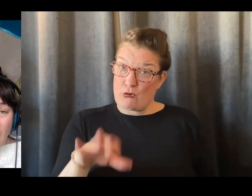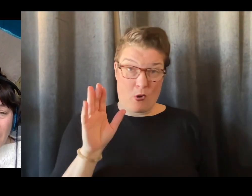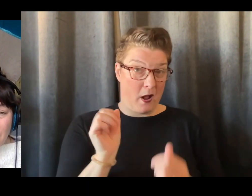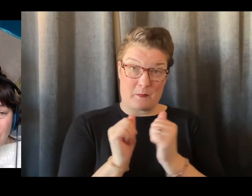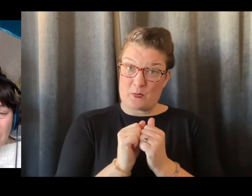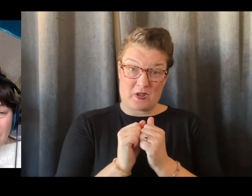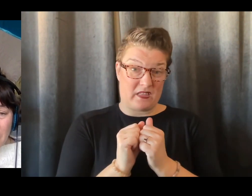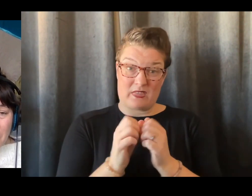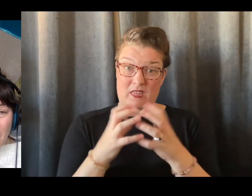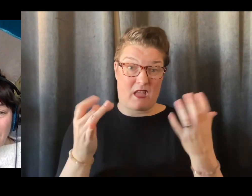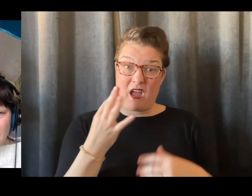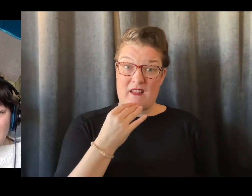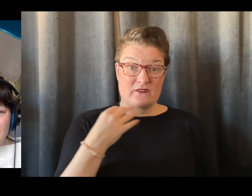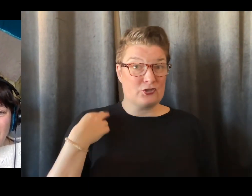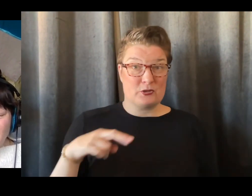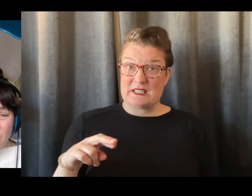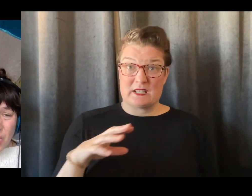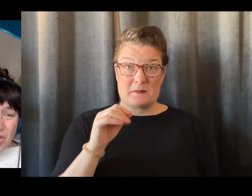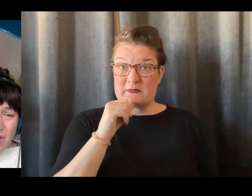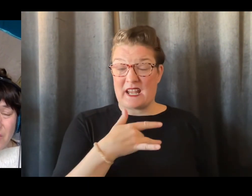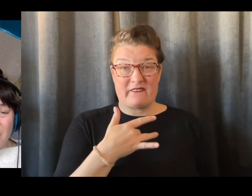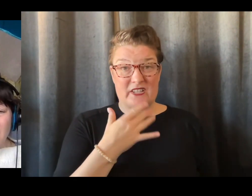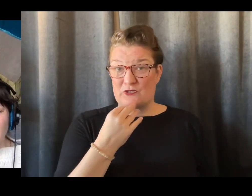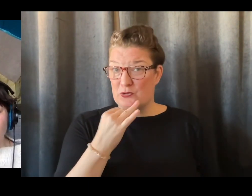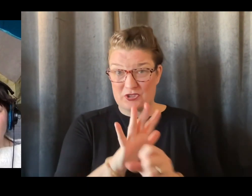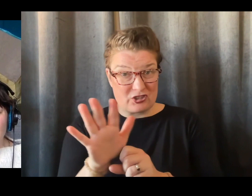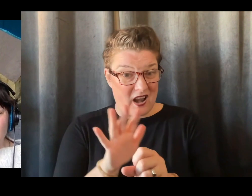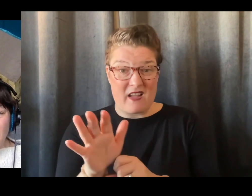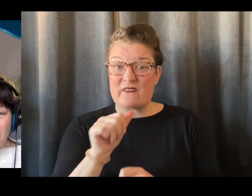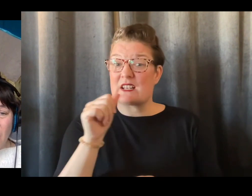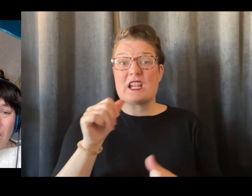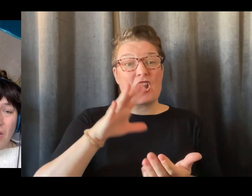feel Jewish enough, didn't learn Hebrew as a child, like all of these things